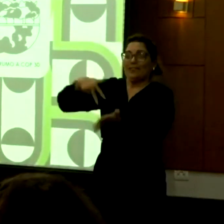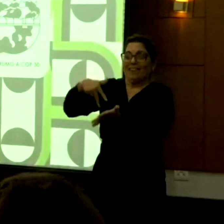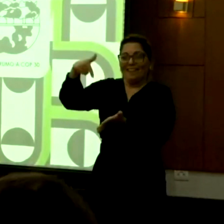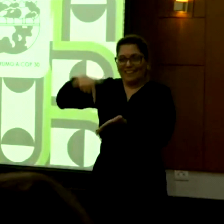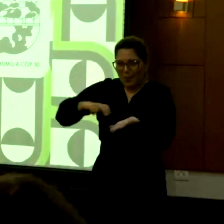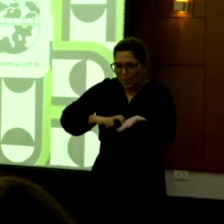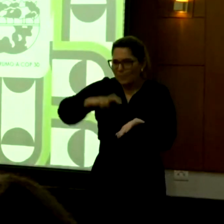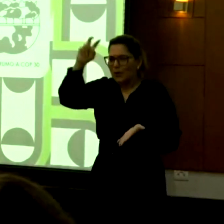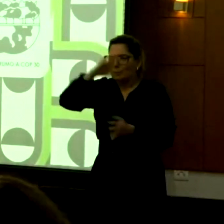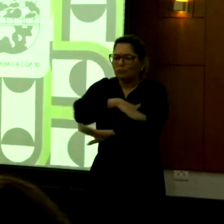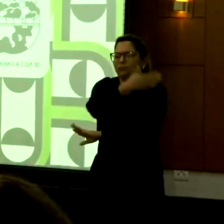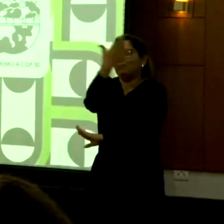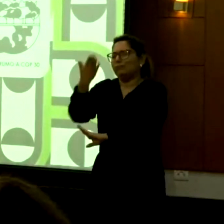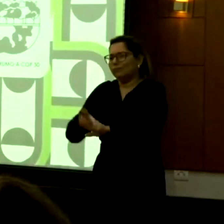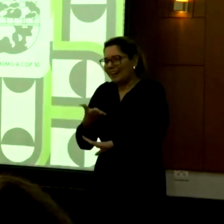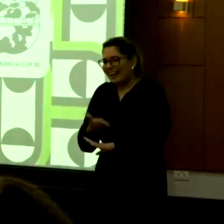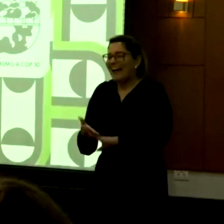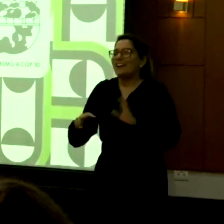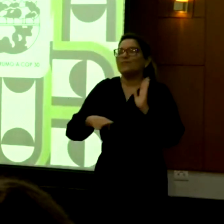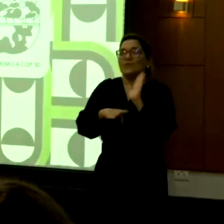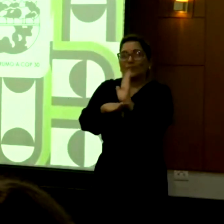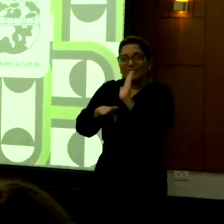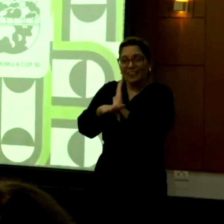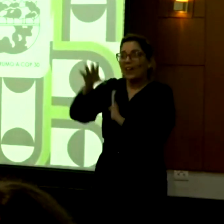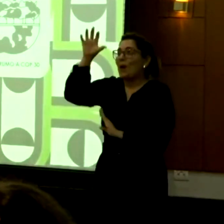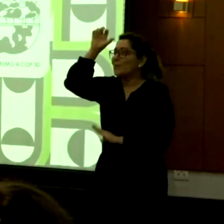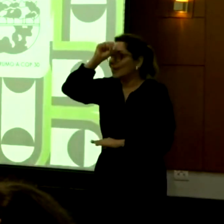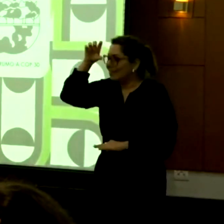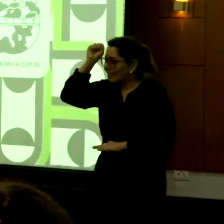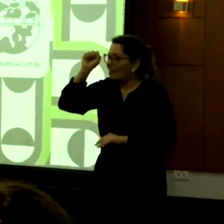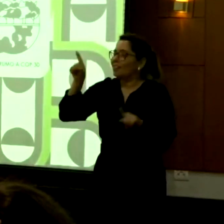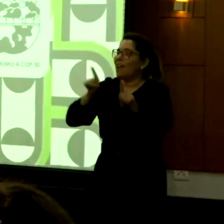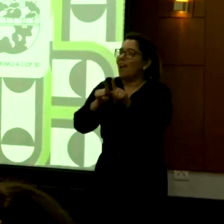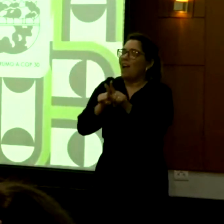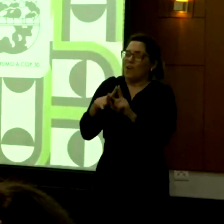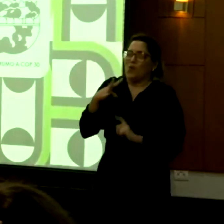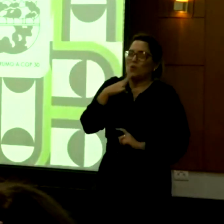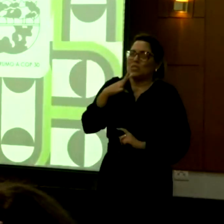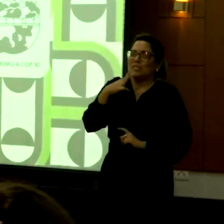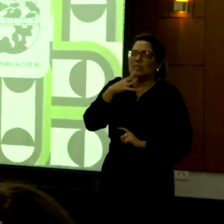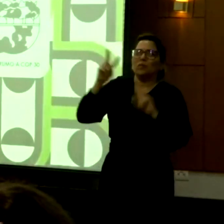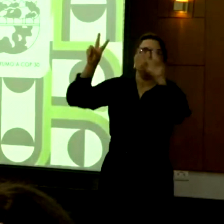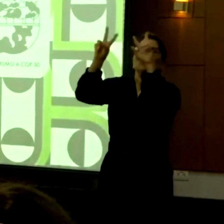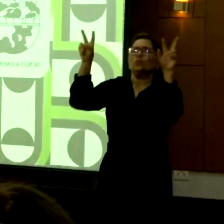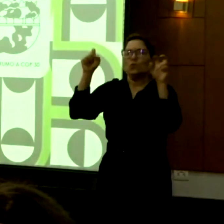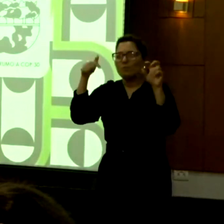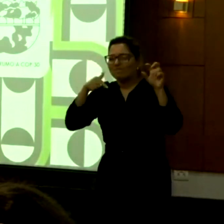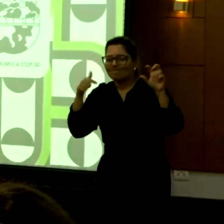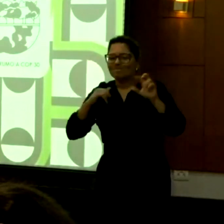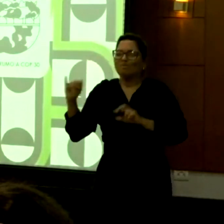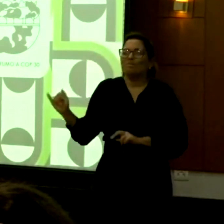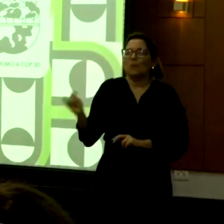helping you, learning , getting to know a little more about this very relevant topic, right, for people who live in the Amazon,